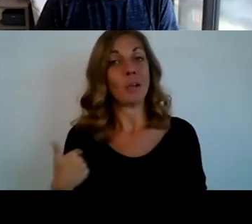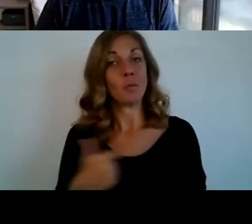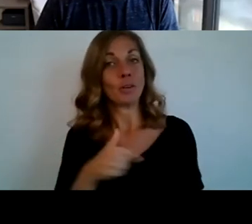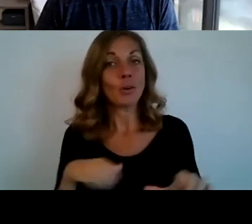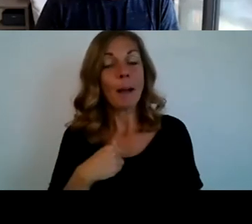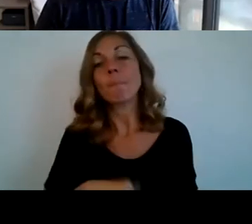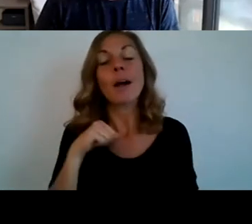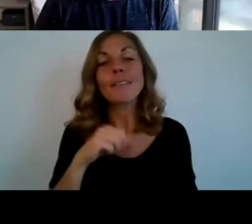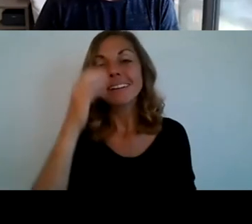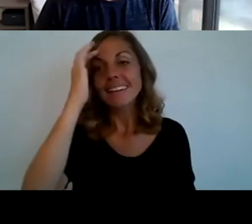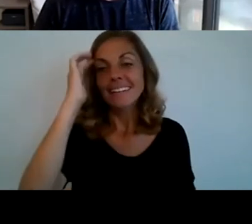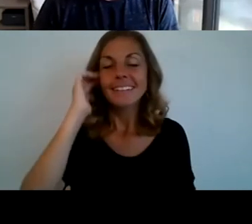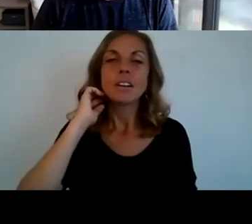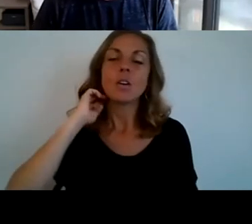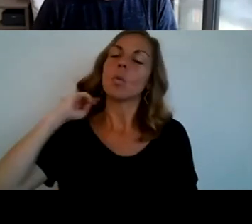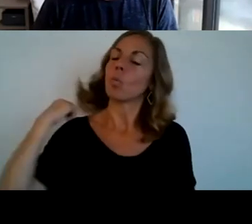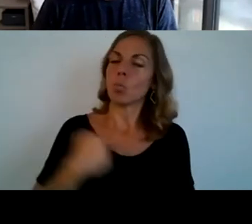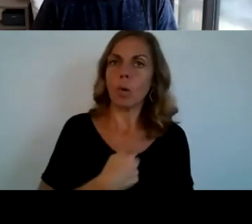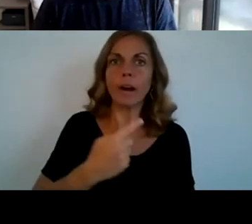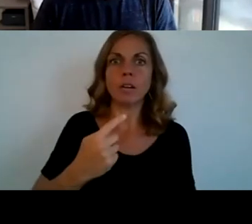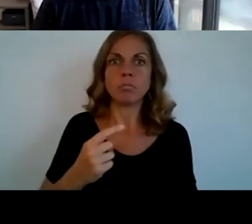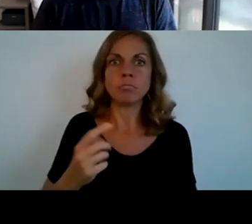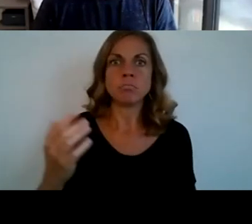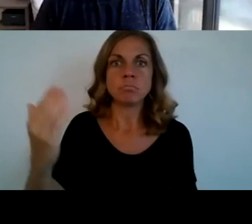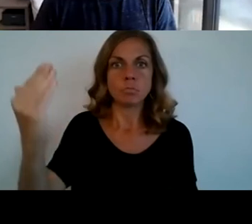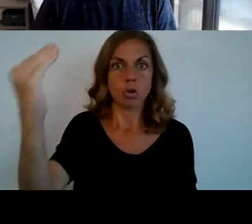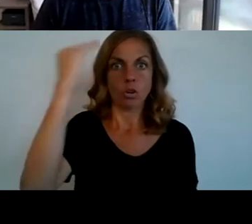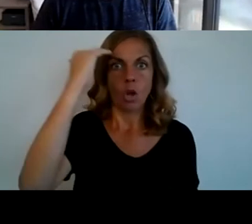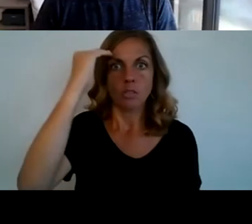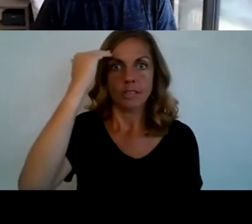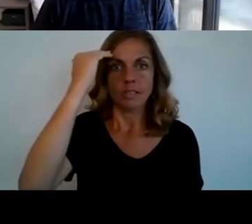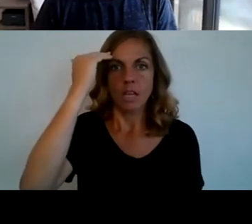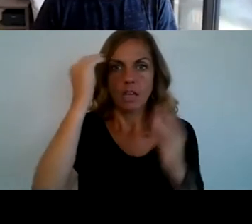that, you know, we're really consciously thinking about the how do we support our employees